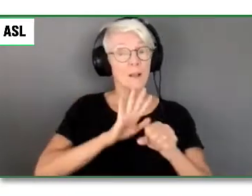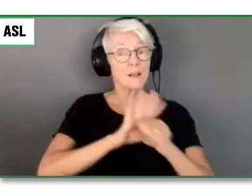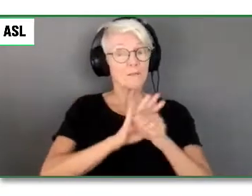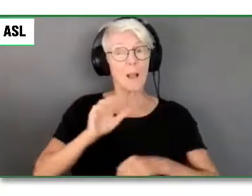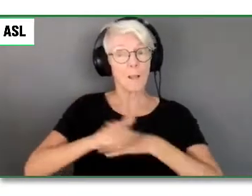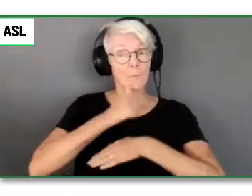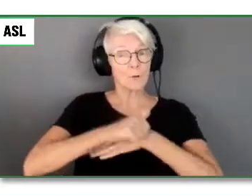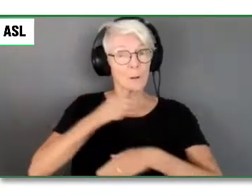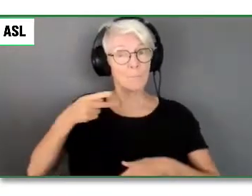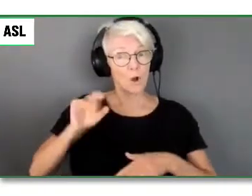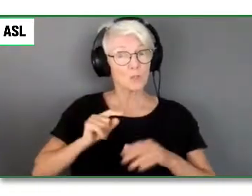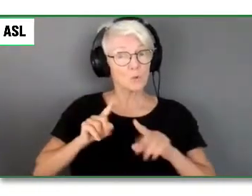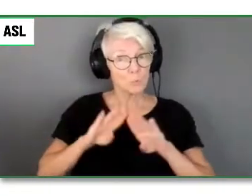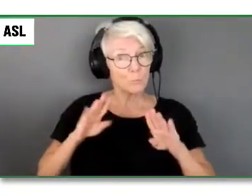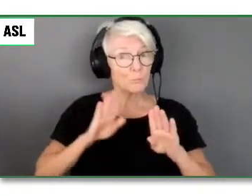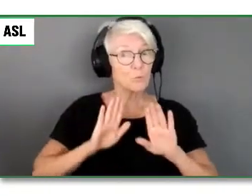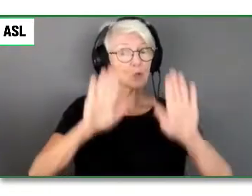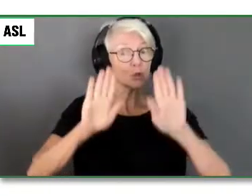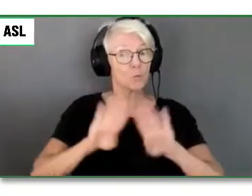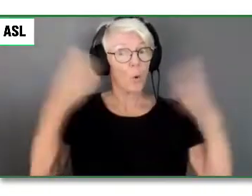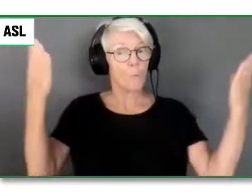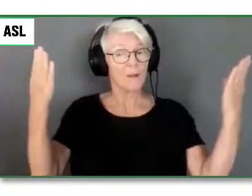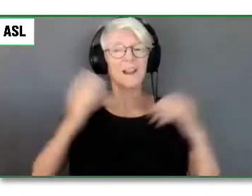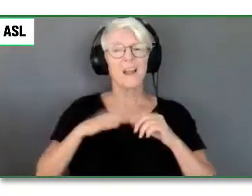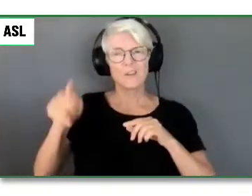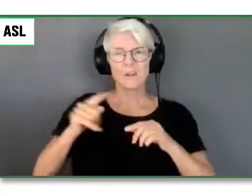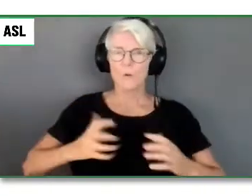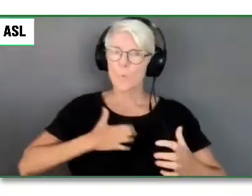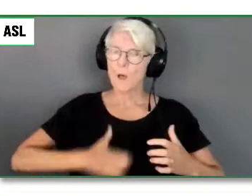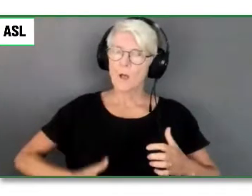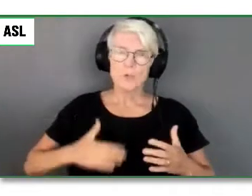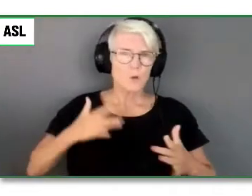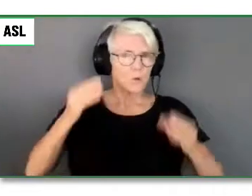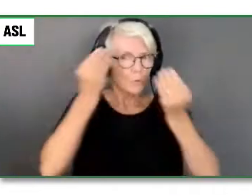is passionate about educating others about the importance of access for all